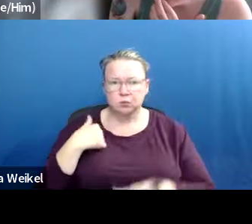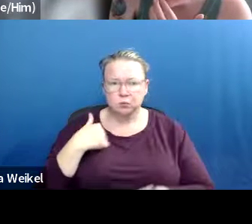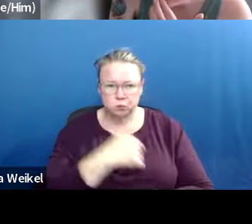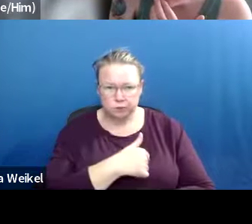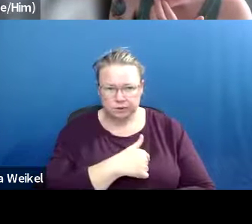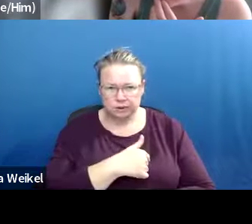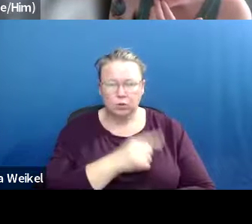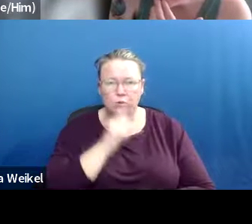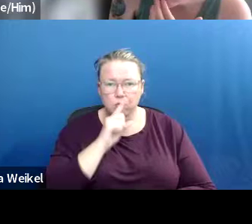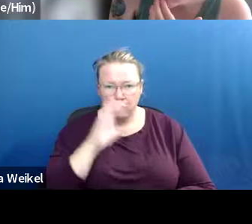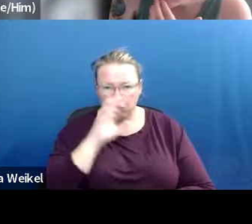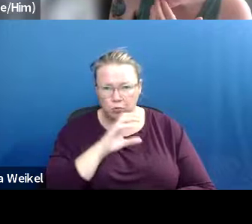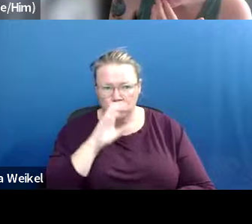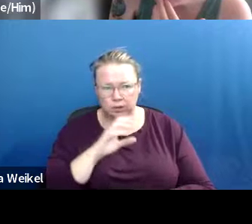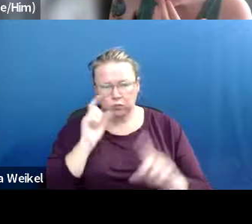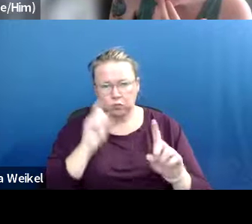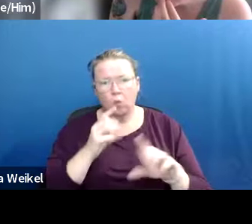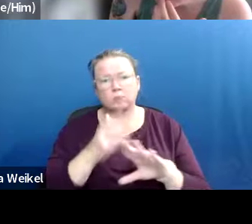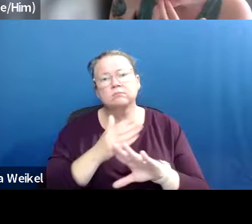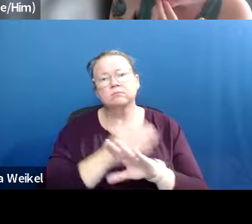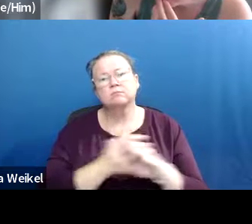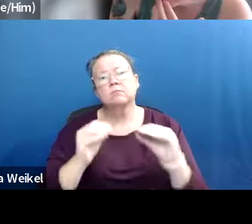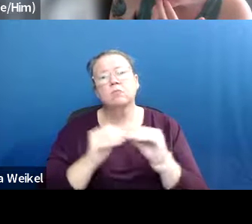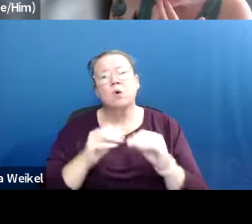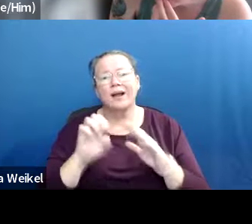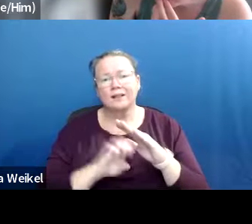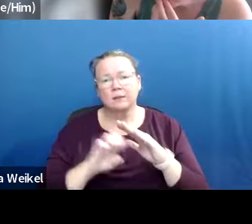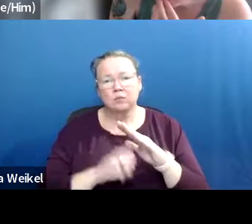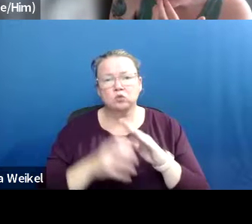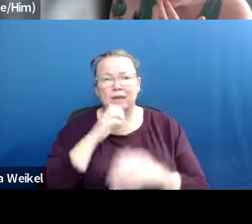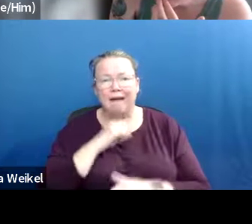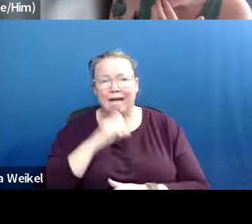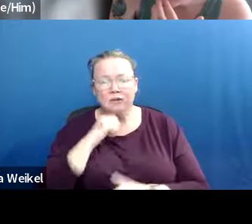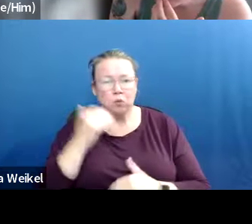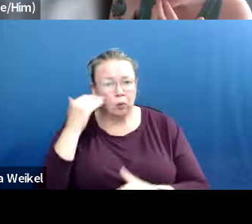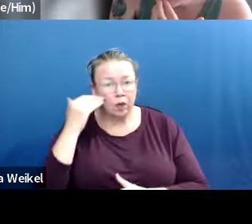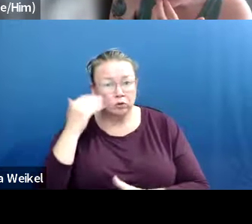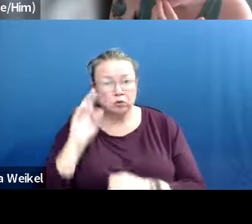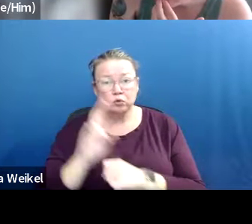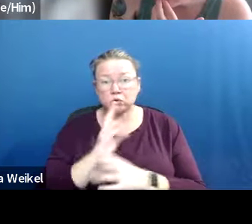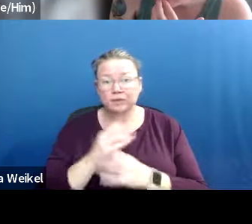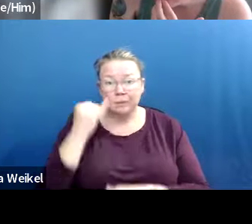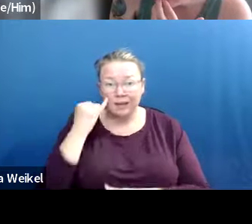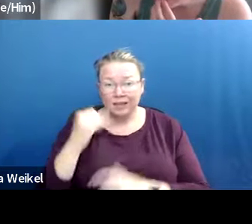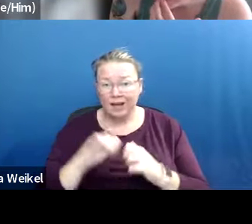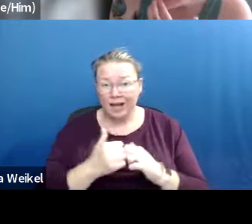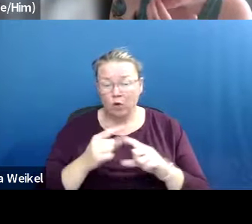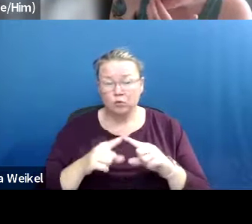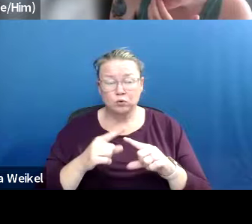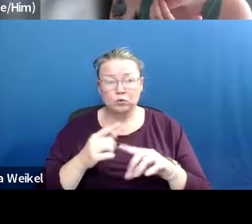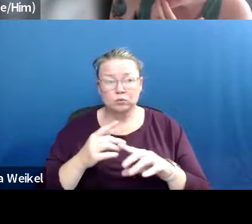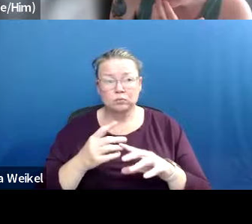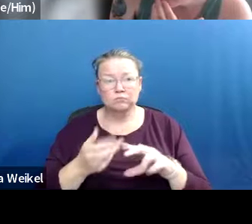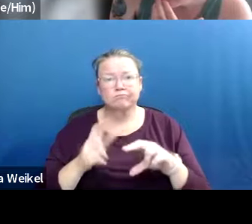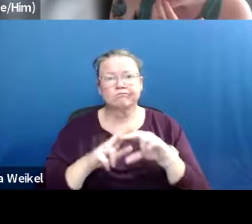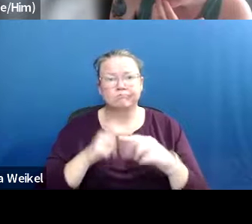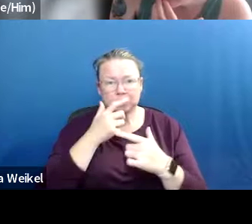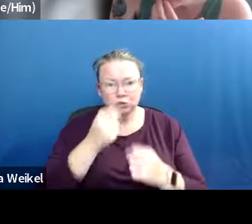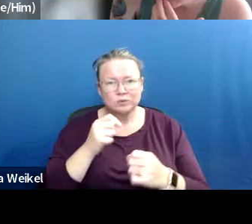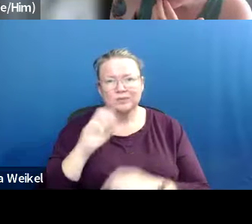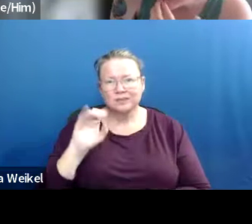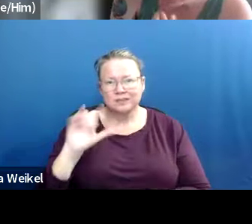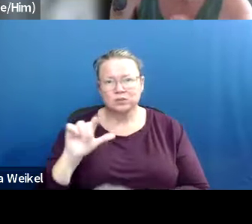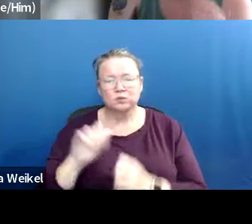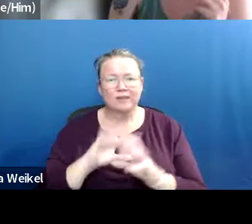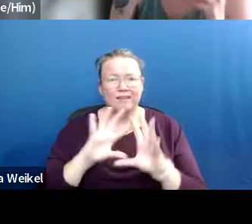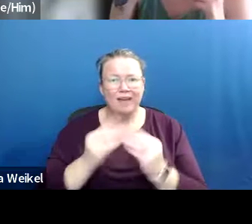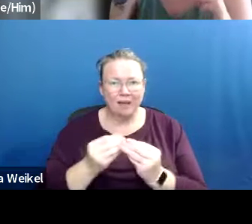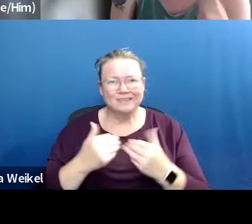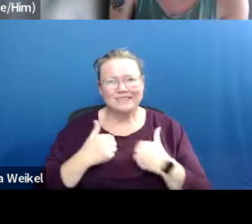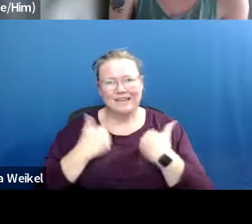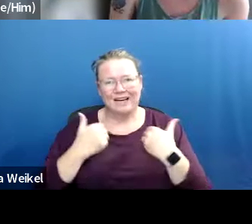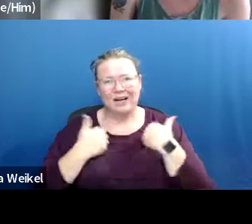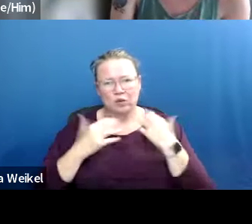Harm (He/Him): are looking towards increasing our elementary age group awareness. We could use some ideas on how to increase interest in sales with the families of the younger groups. Okay.